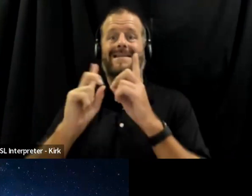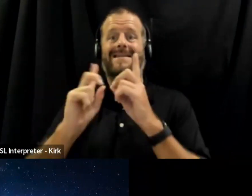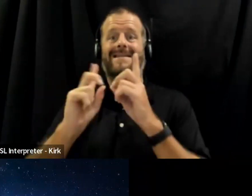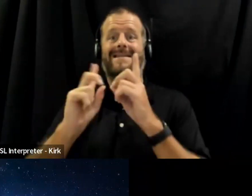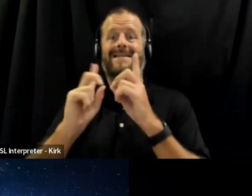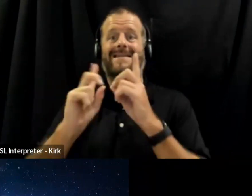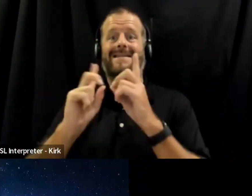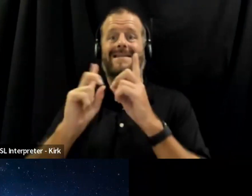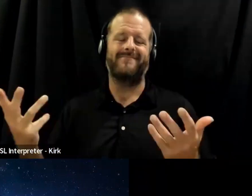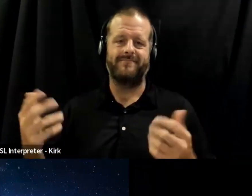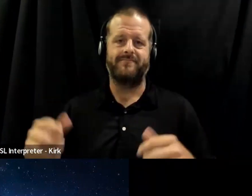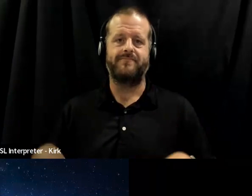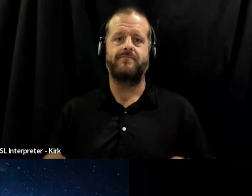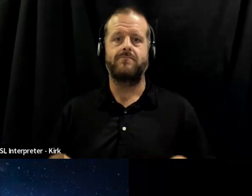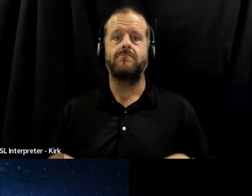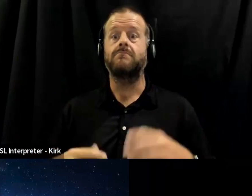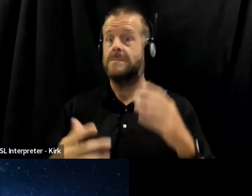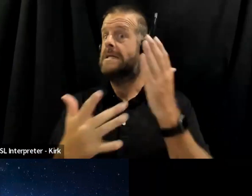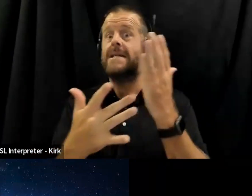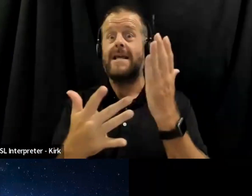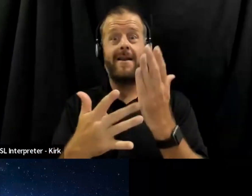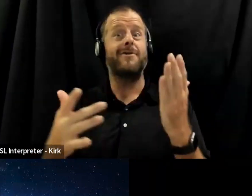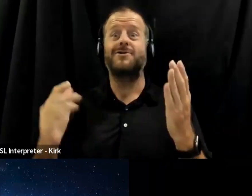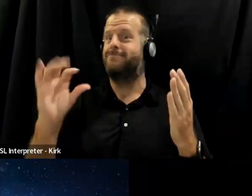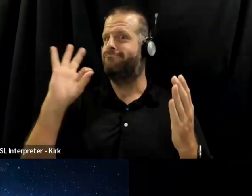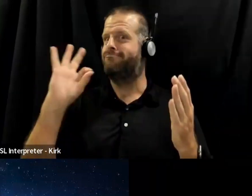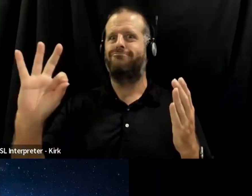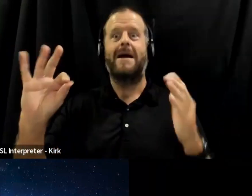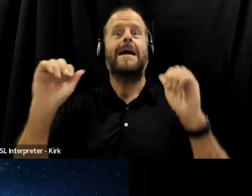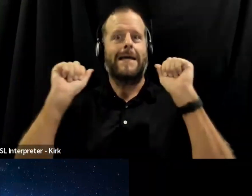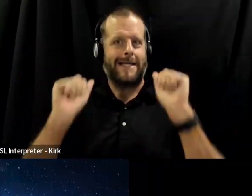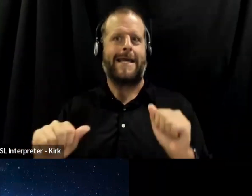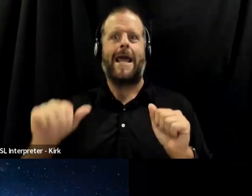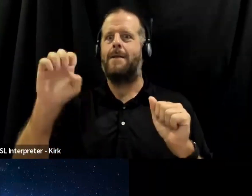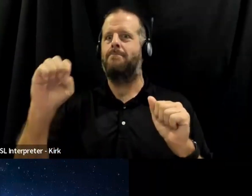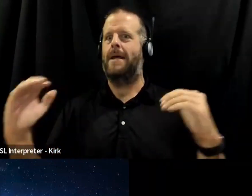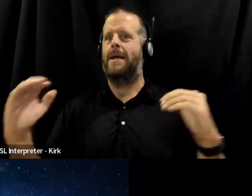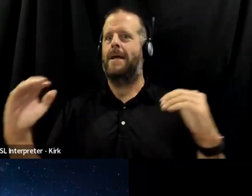Technology can be a great equalizer if accessible technology was purchased